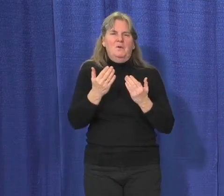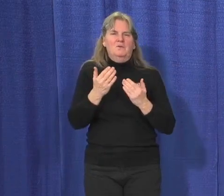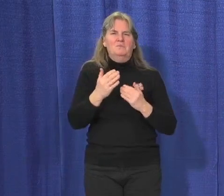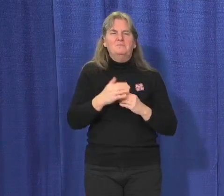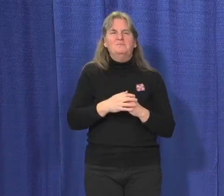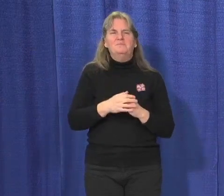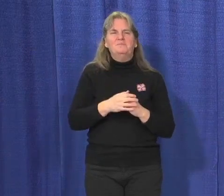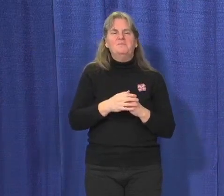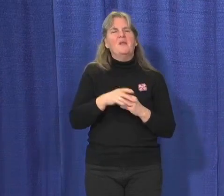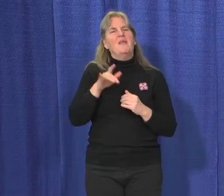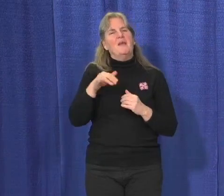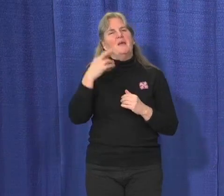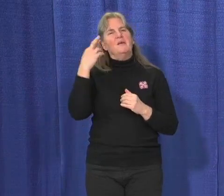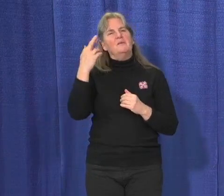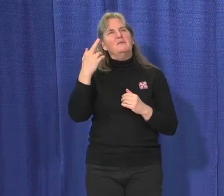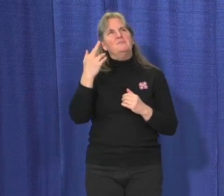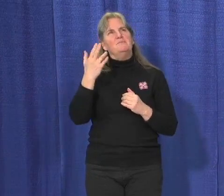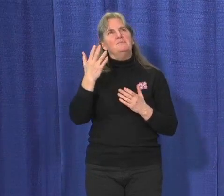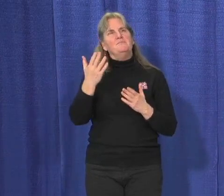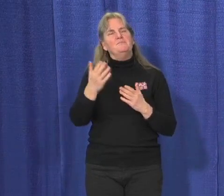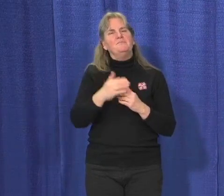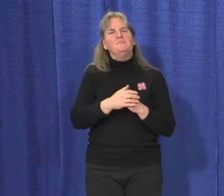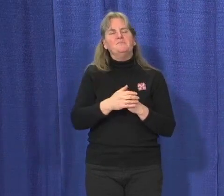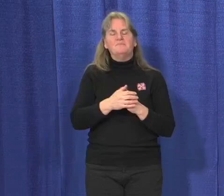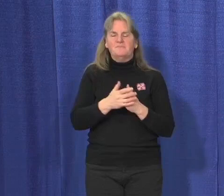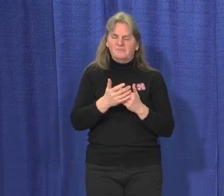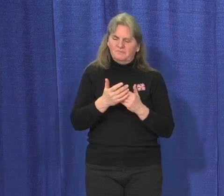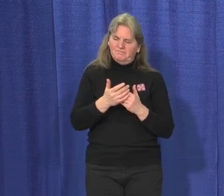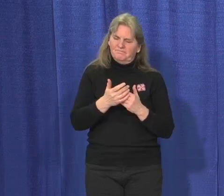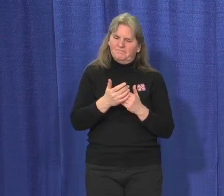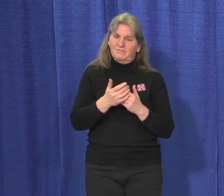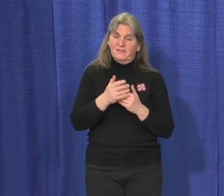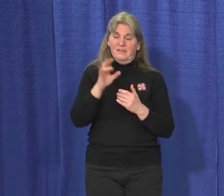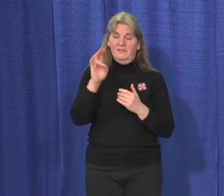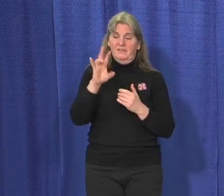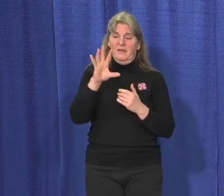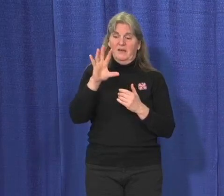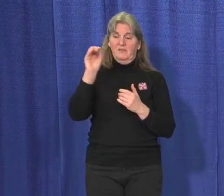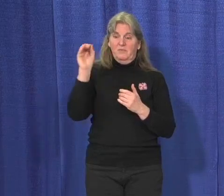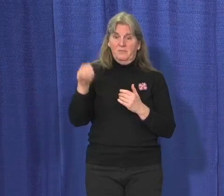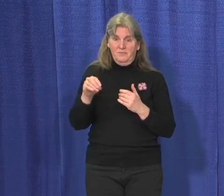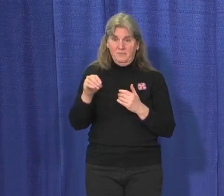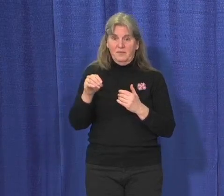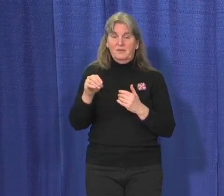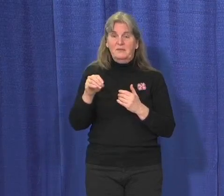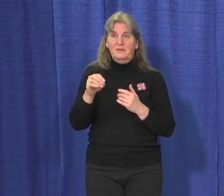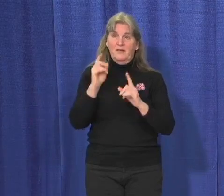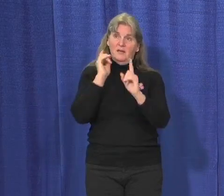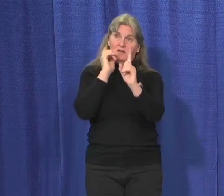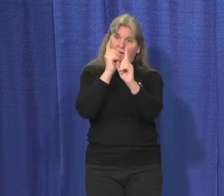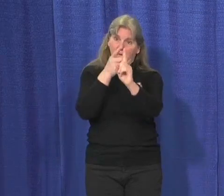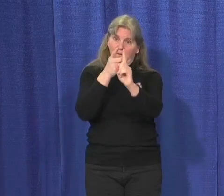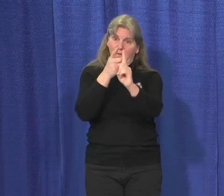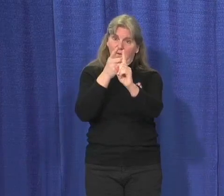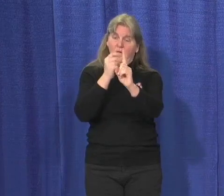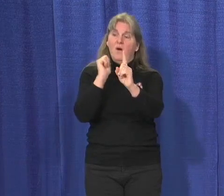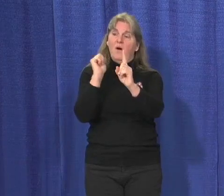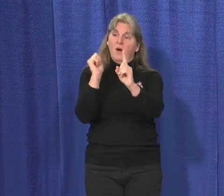But, that's why I think, 75 percent uniform goal across